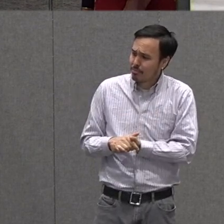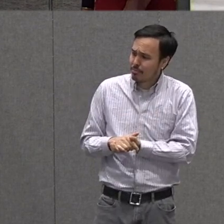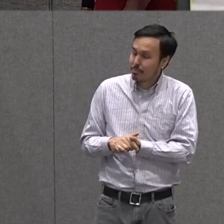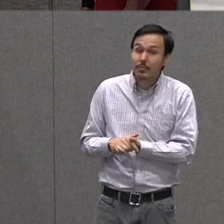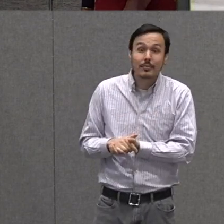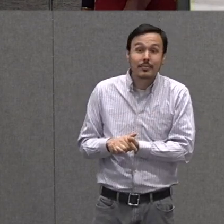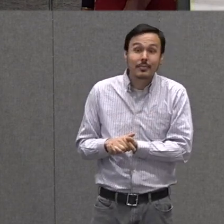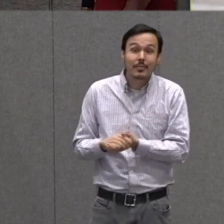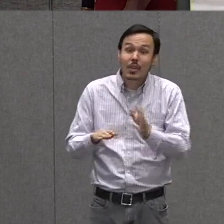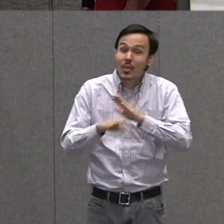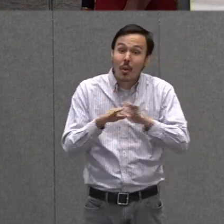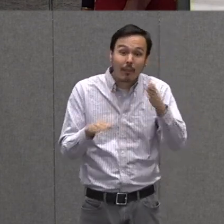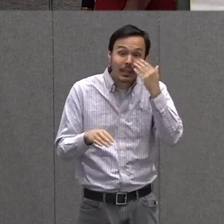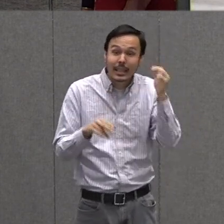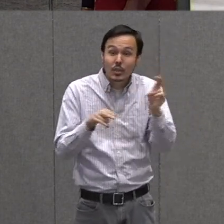Don't forget to use your sentence frame.